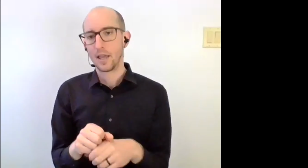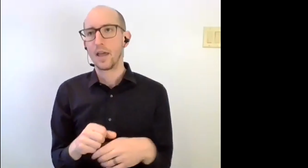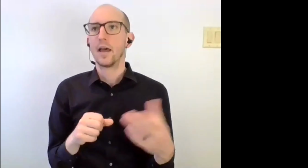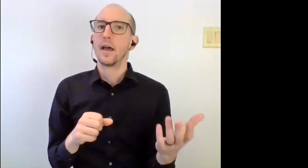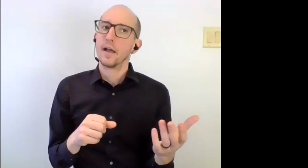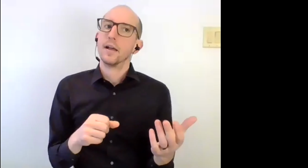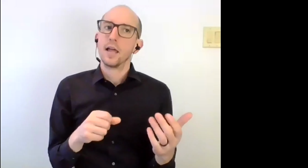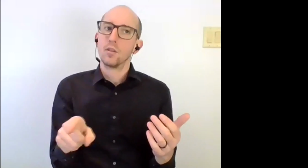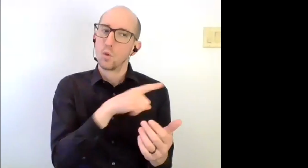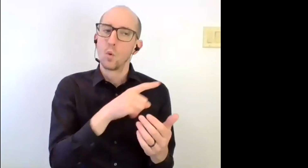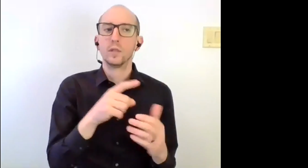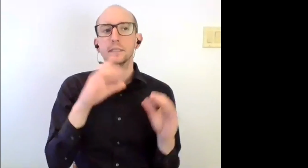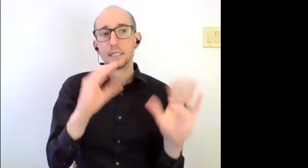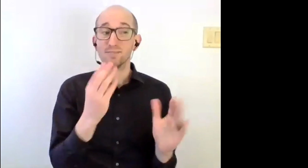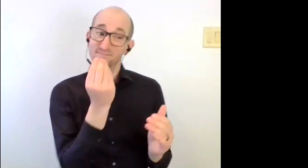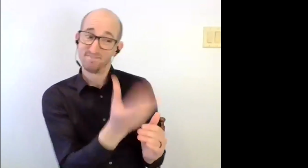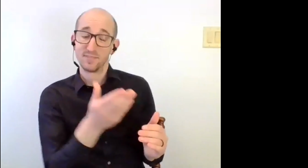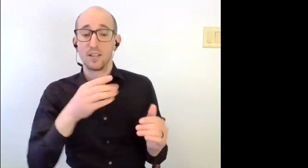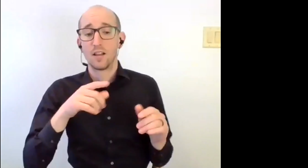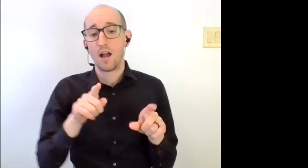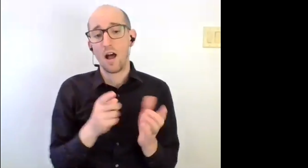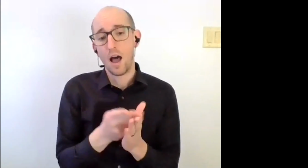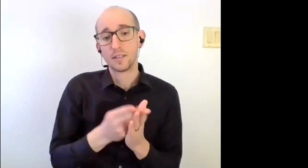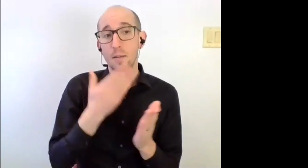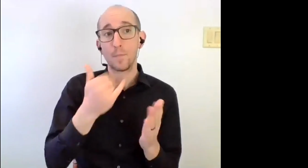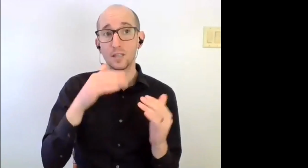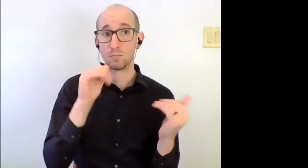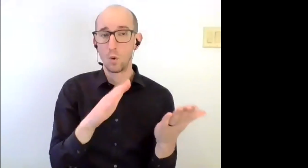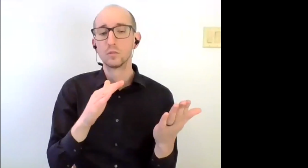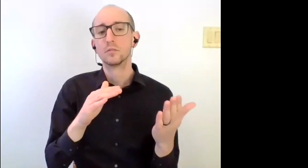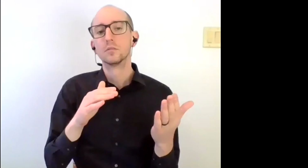would still like to lecture at 9:00 a.m. on the day that class is scheduled. Honestly I think your